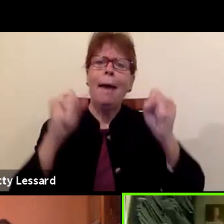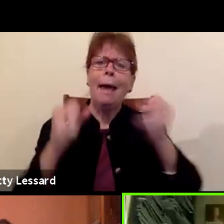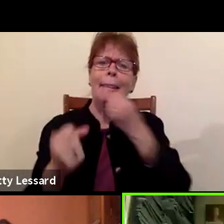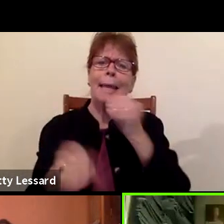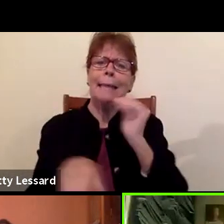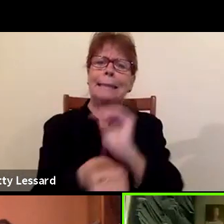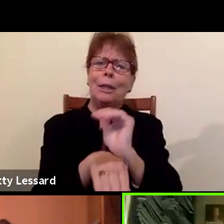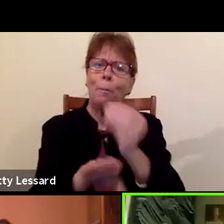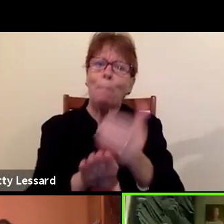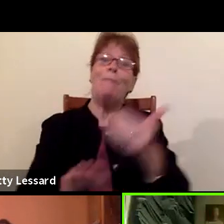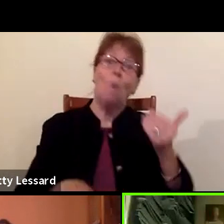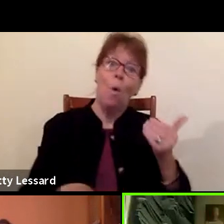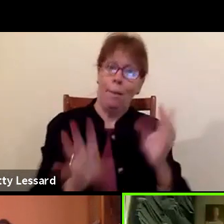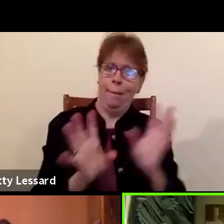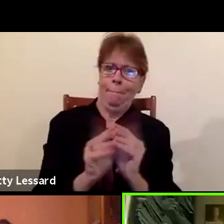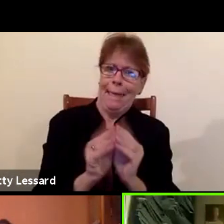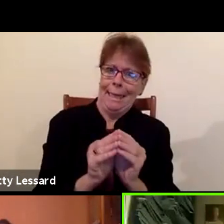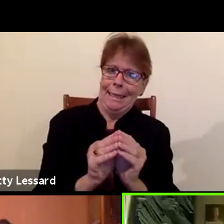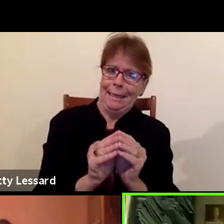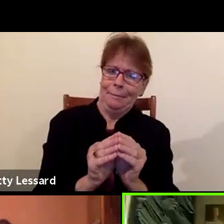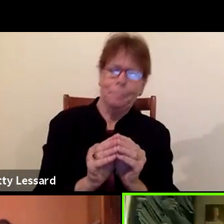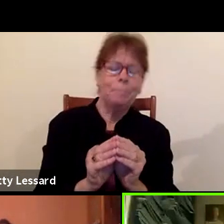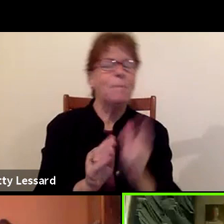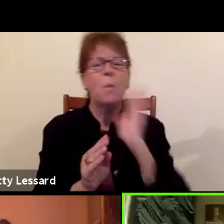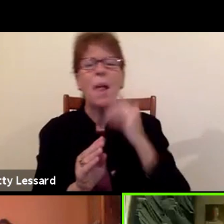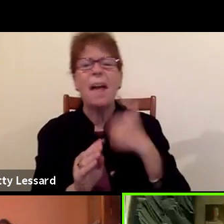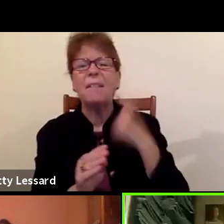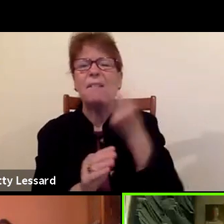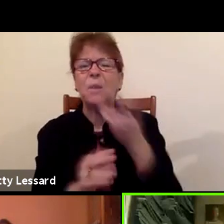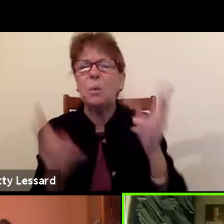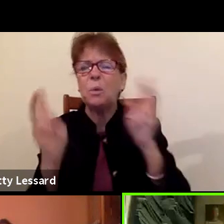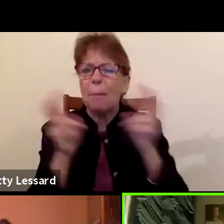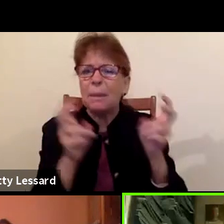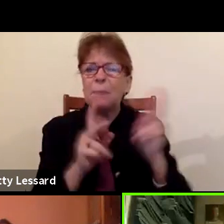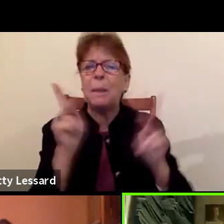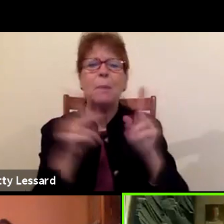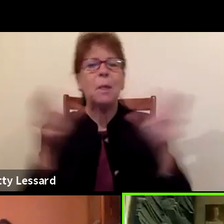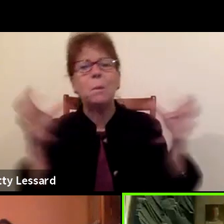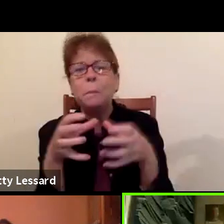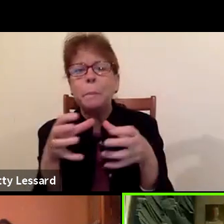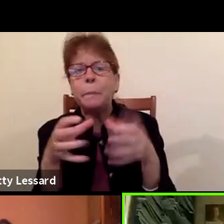are interesting to anybody interested in computer human interface to give us a chance to know each other better.